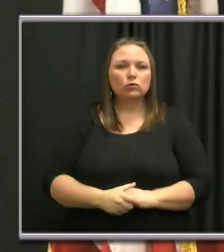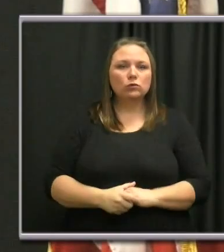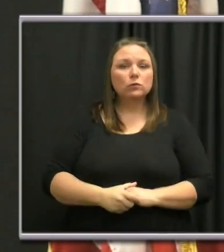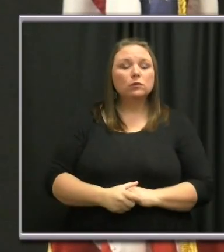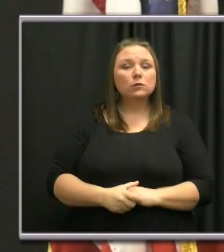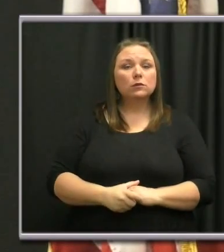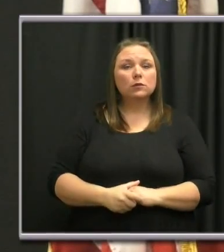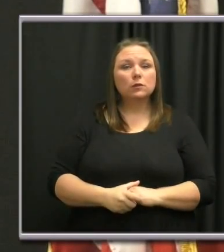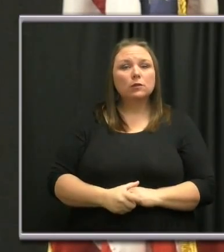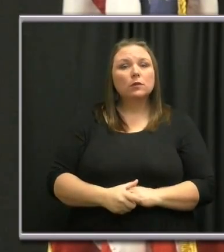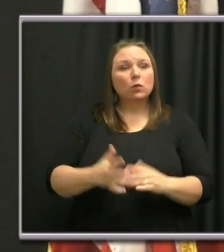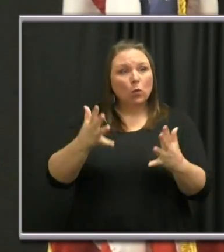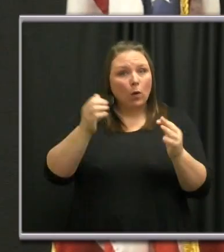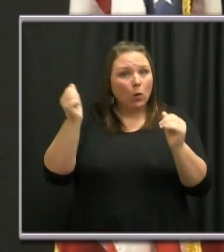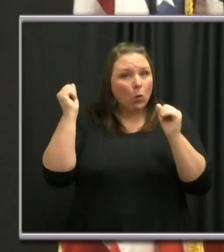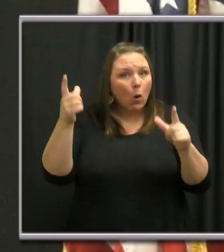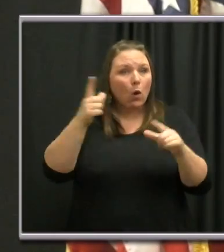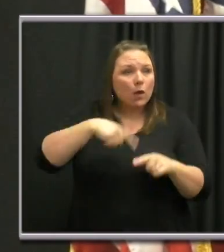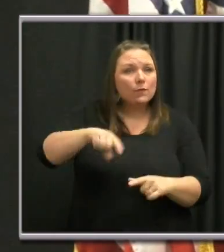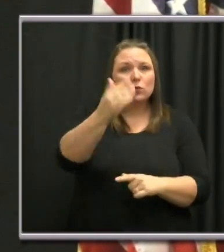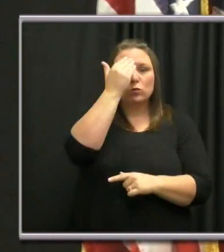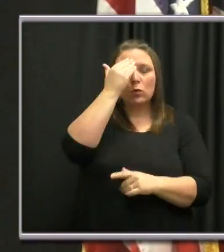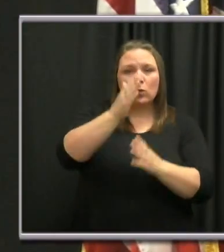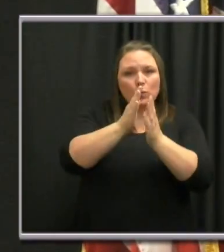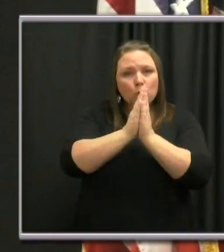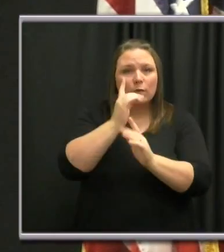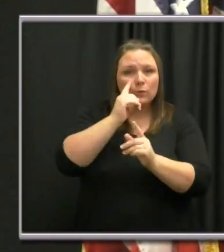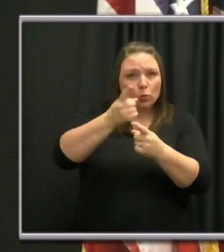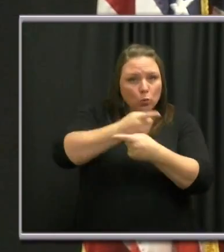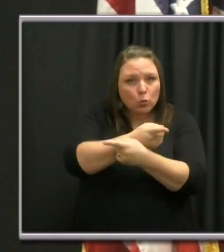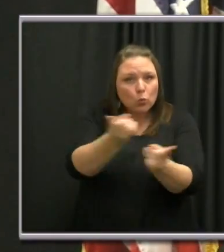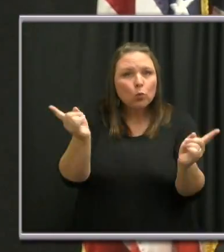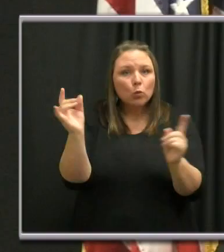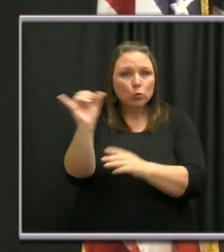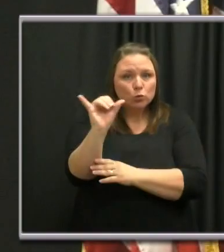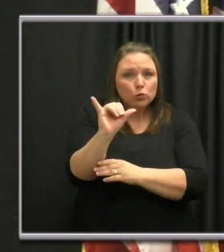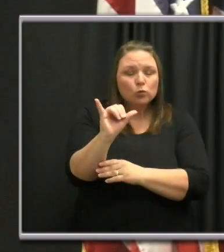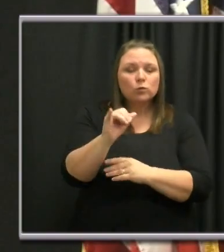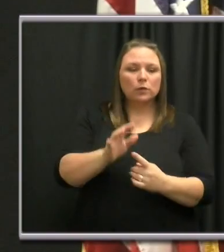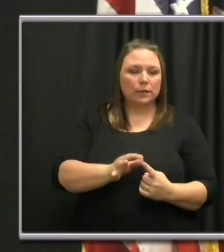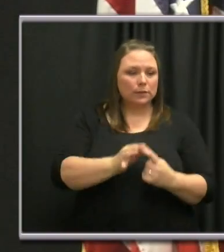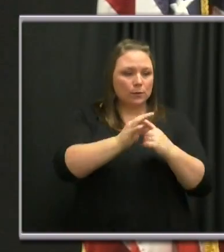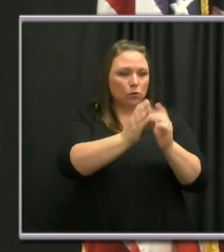WITHIN THE VERY PRAYER OF THE CHURCH. AND SO WE WANT ALL TO